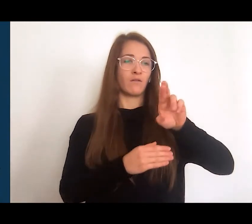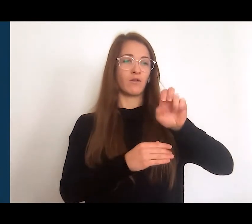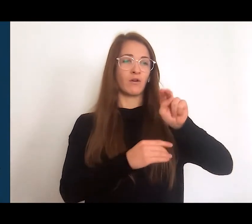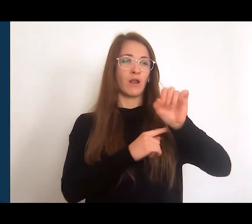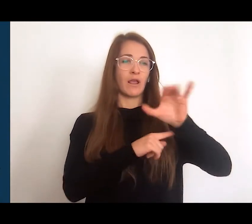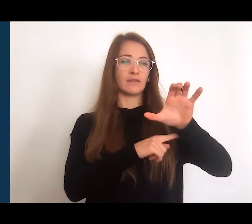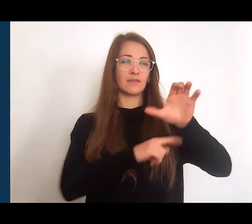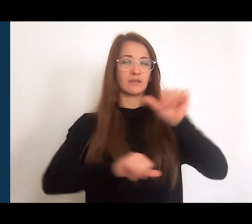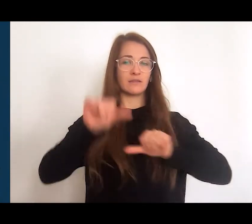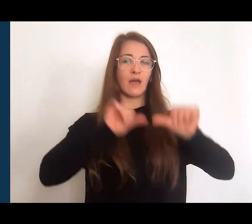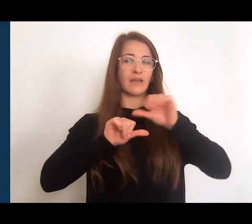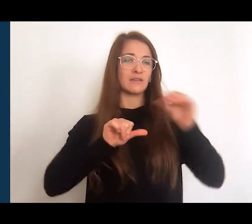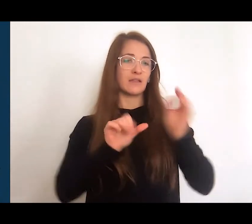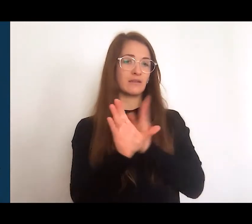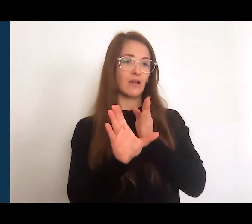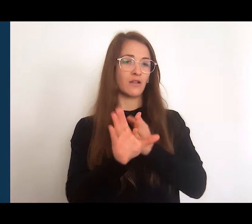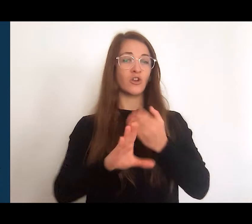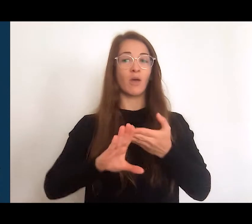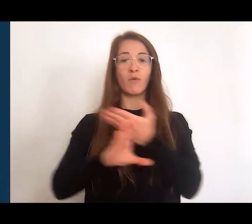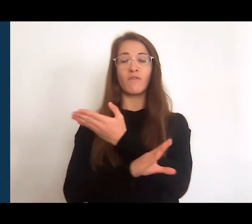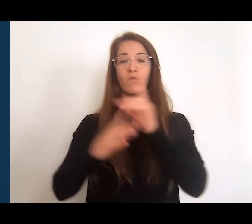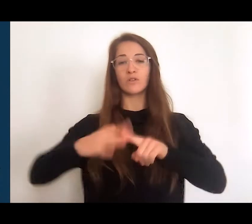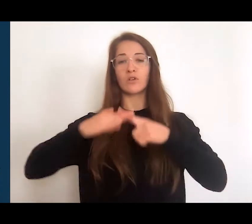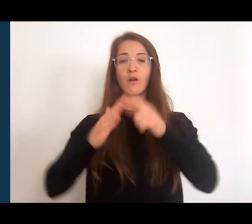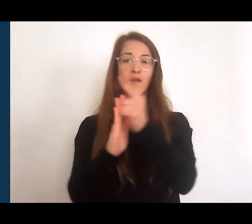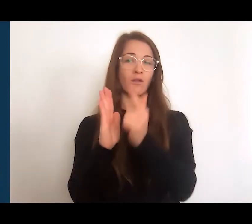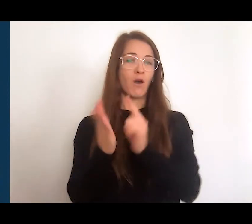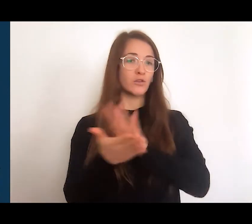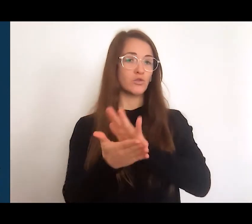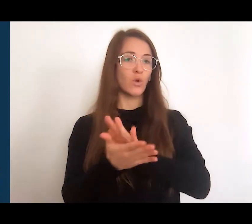MAJORED IN CHILD STUDIES AND